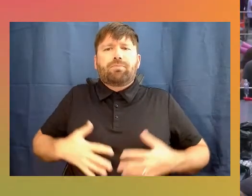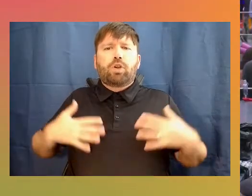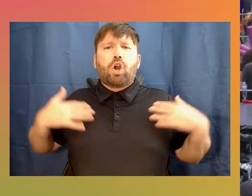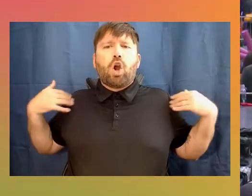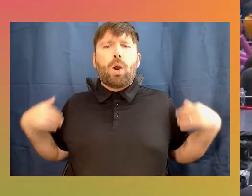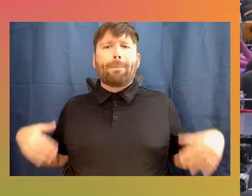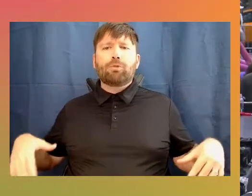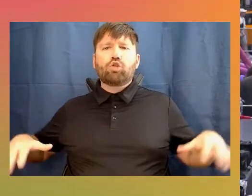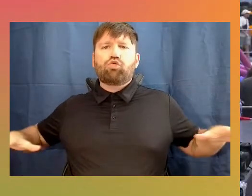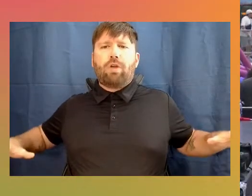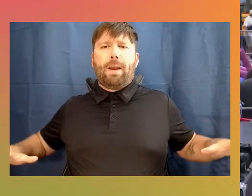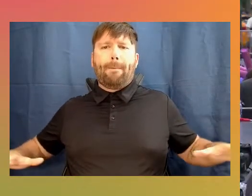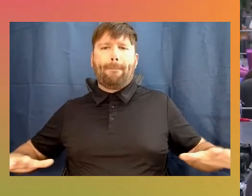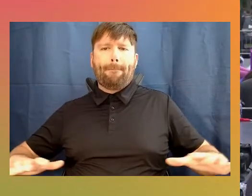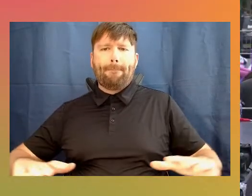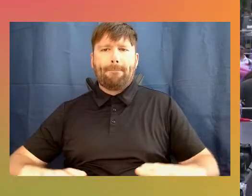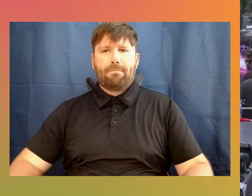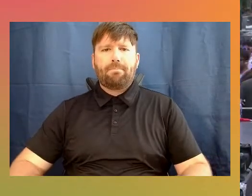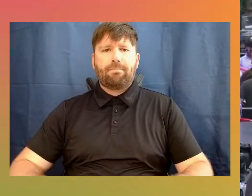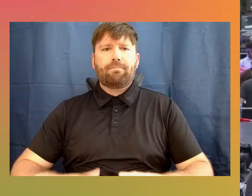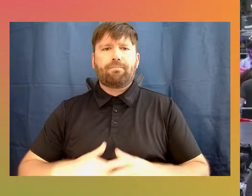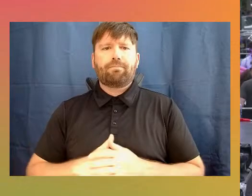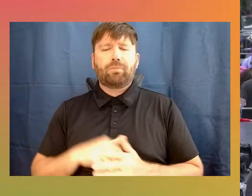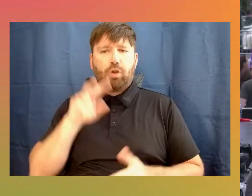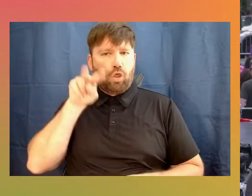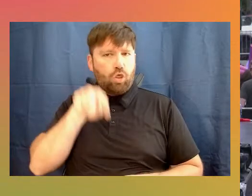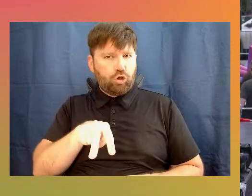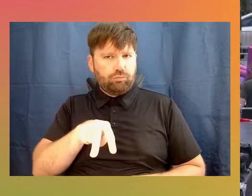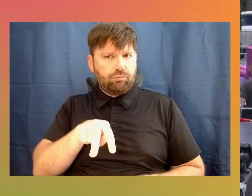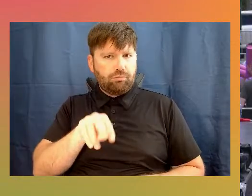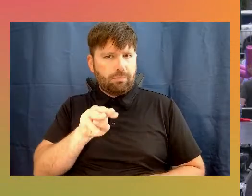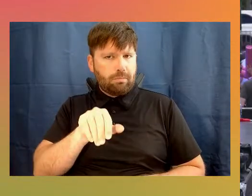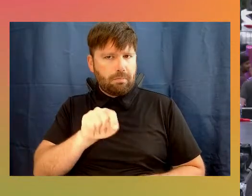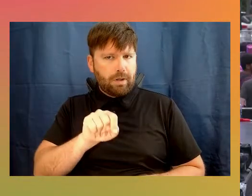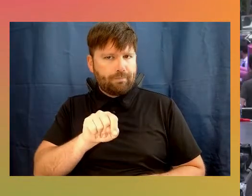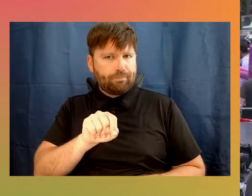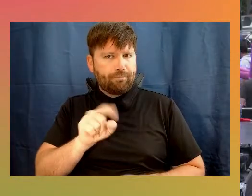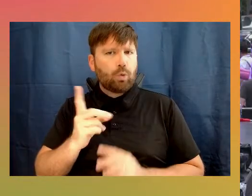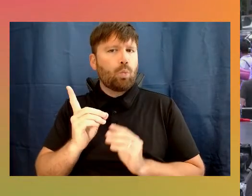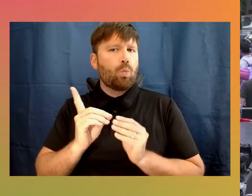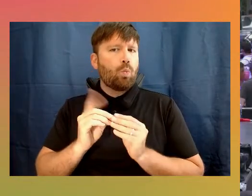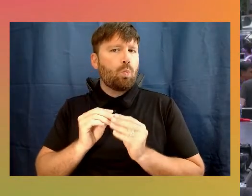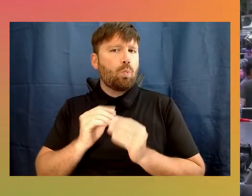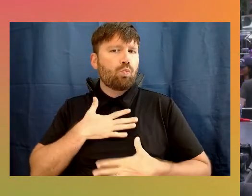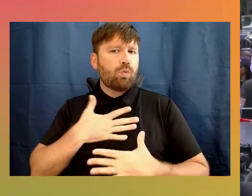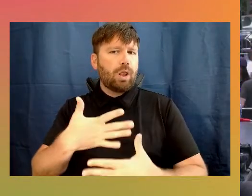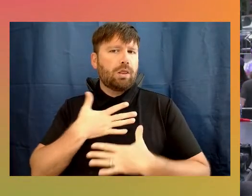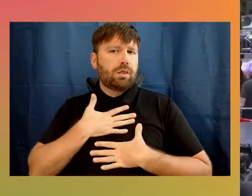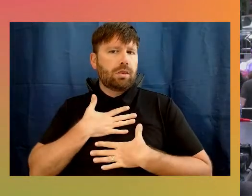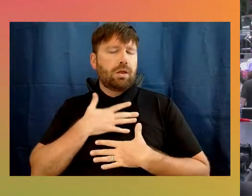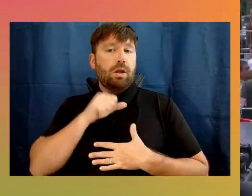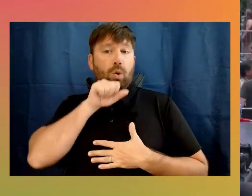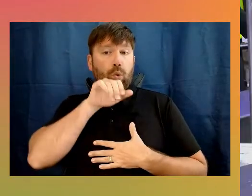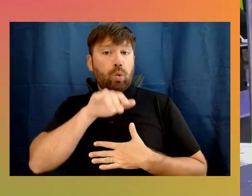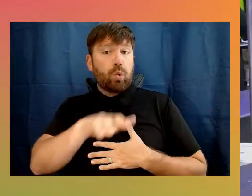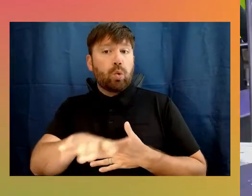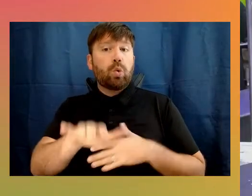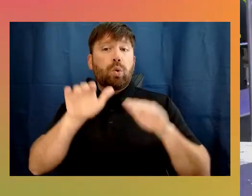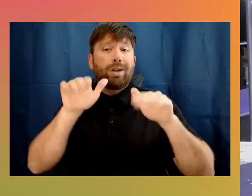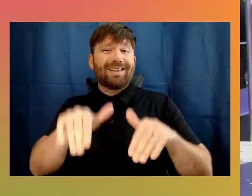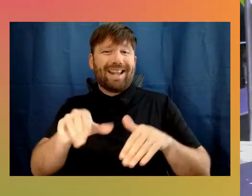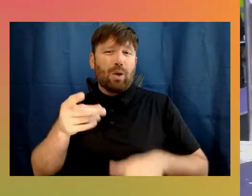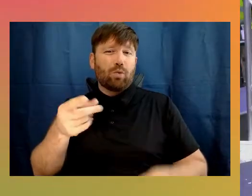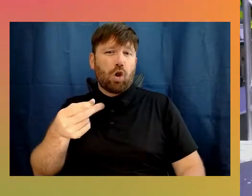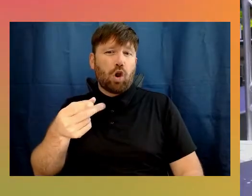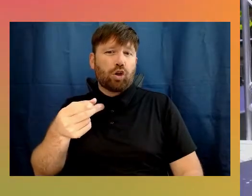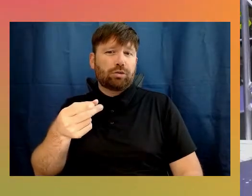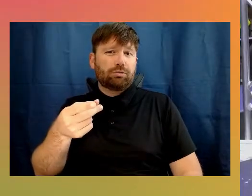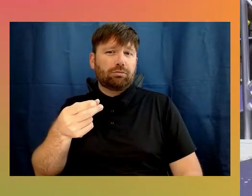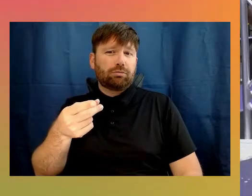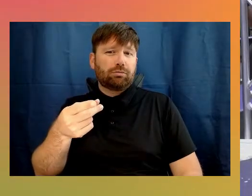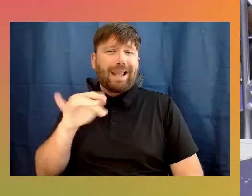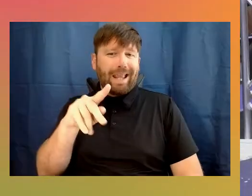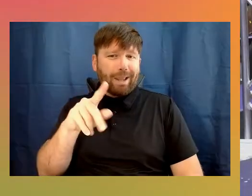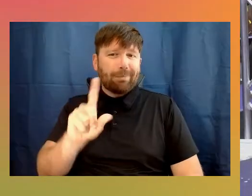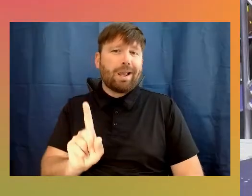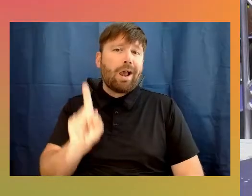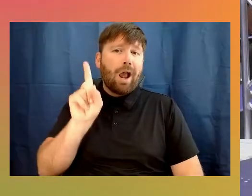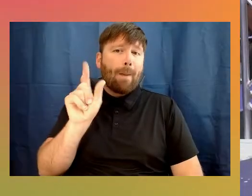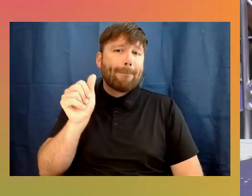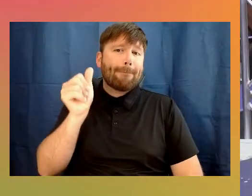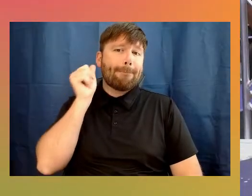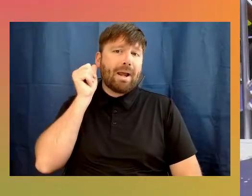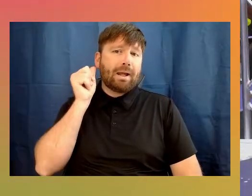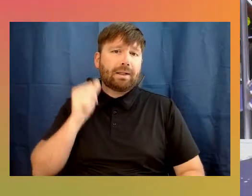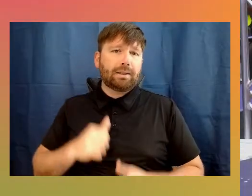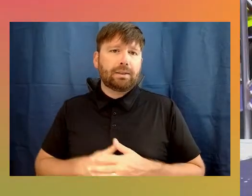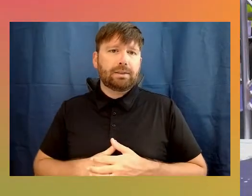HIGH PLANK.